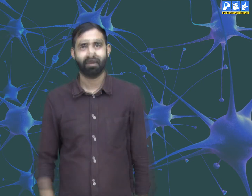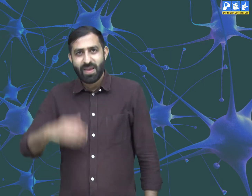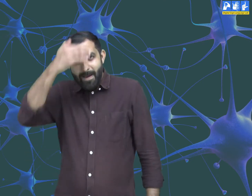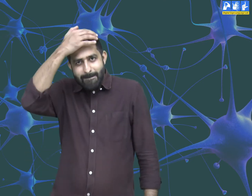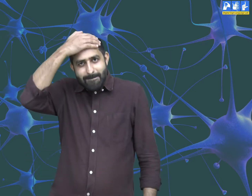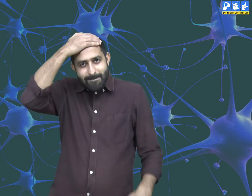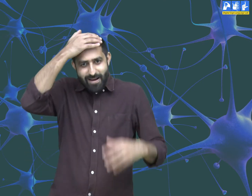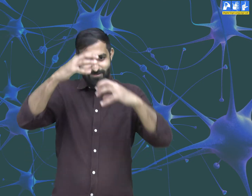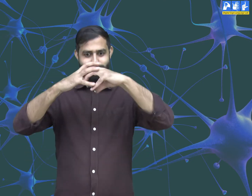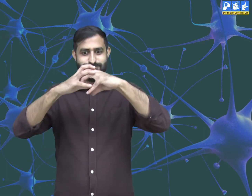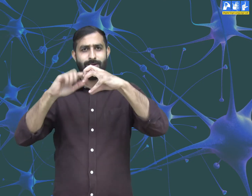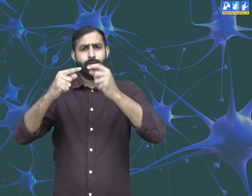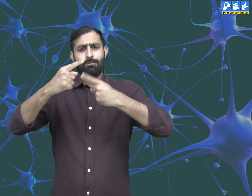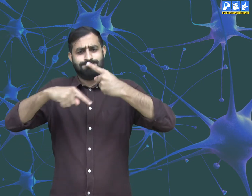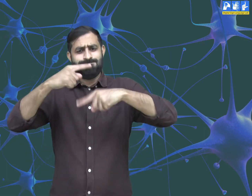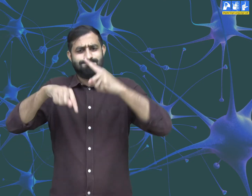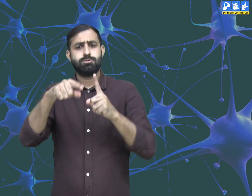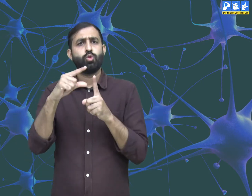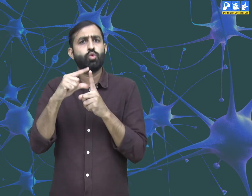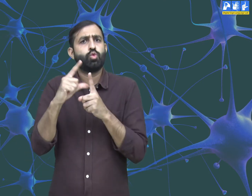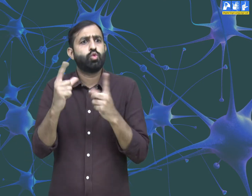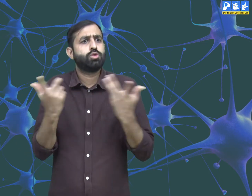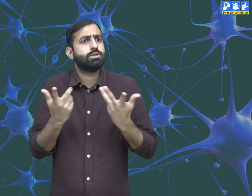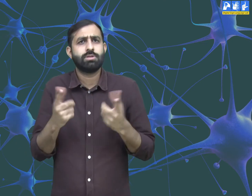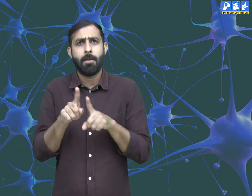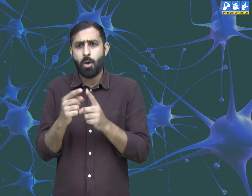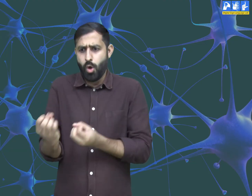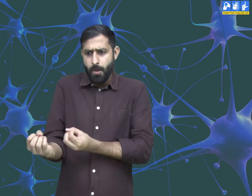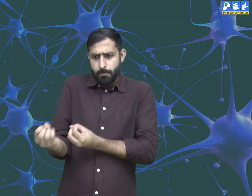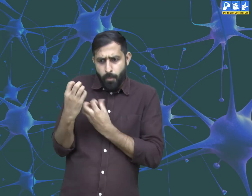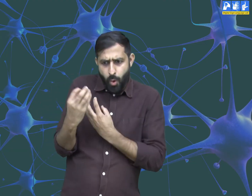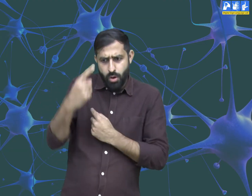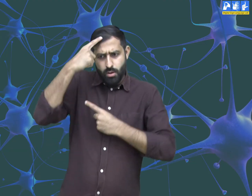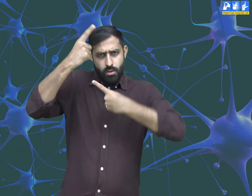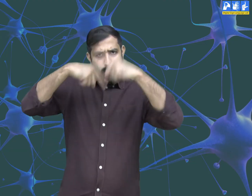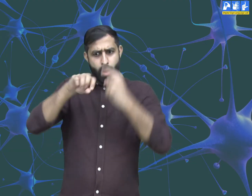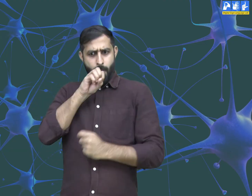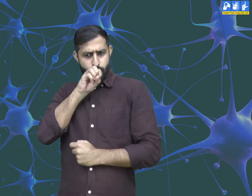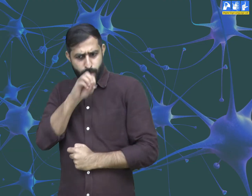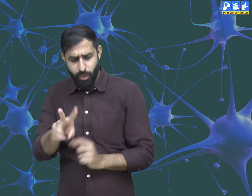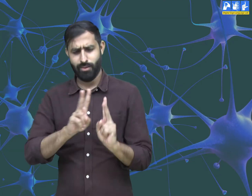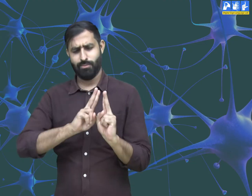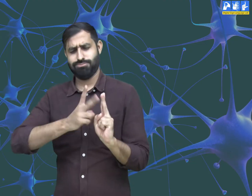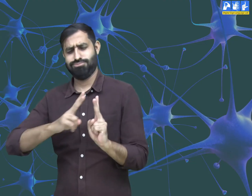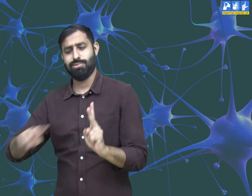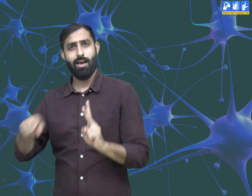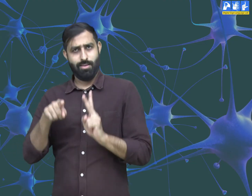The forebrain is responsible for a variety of functions including receiving and processing sensory information.